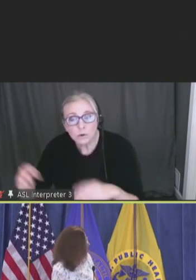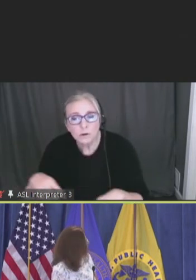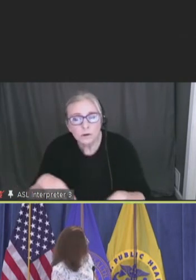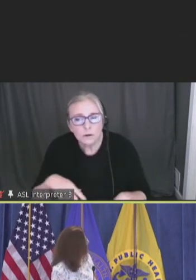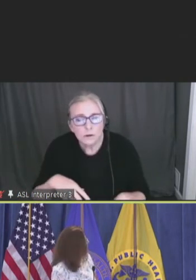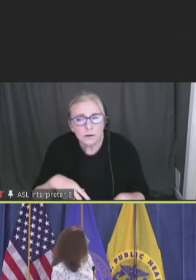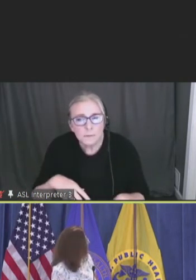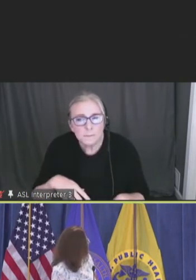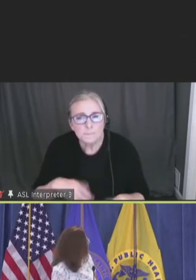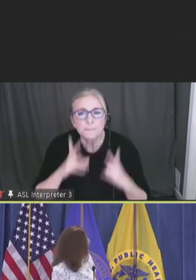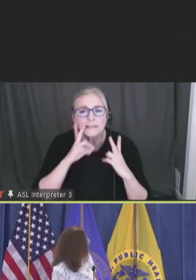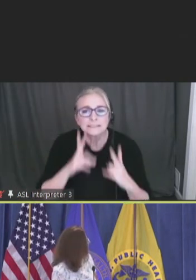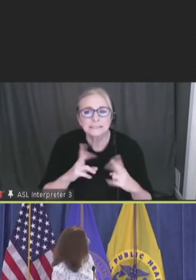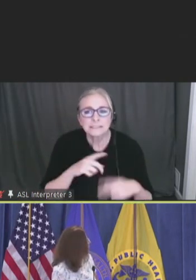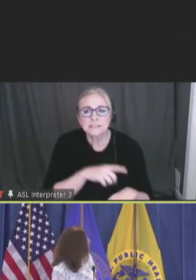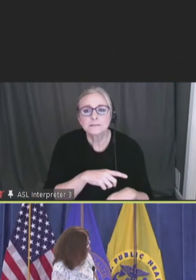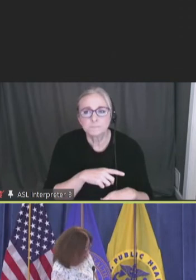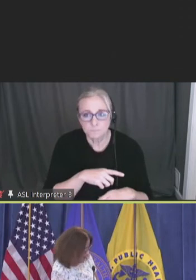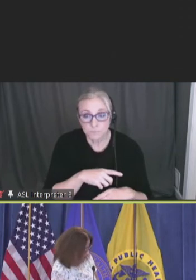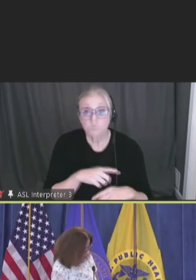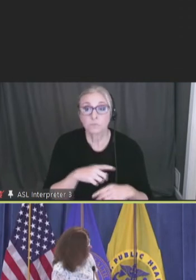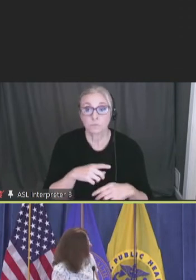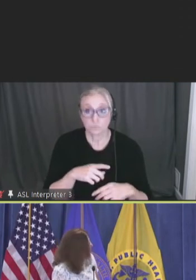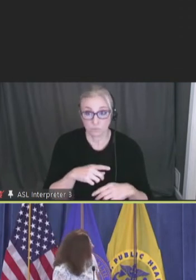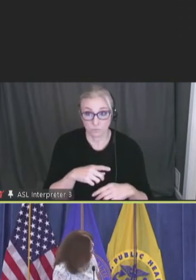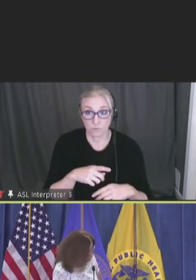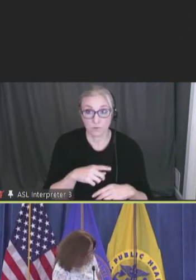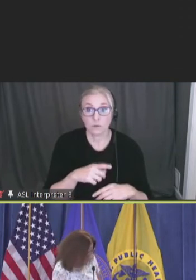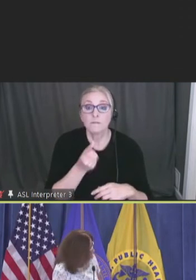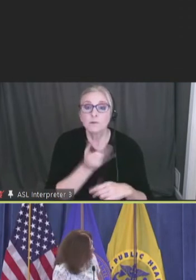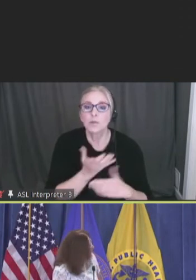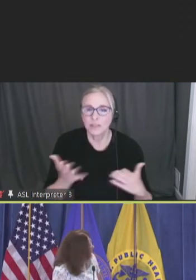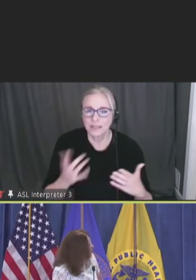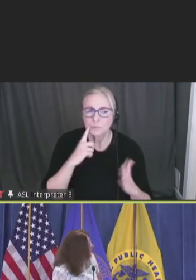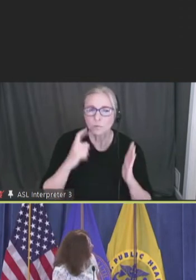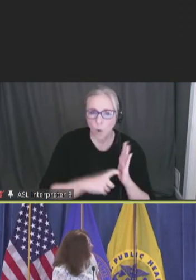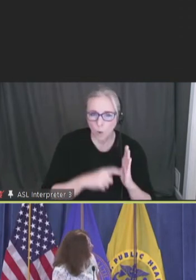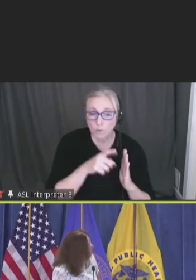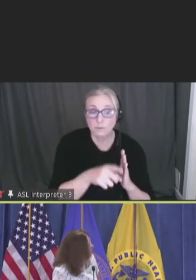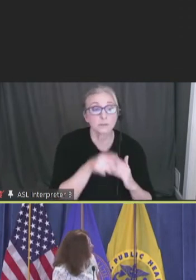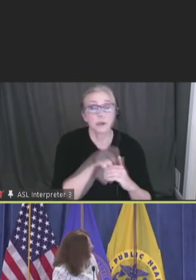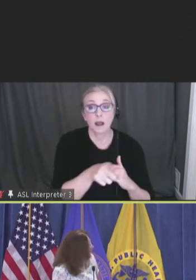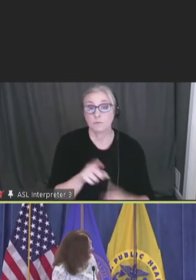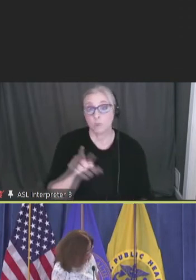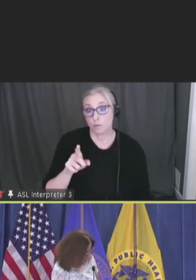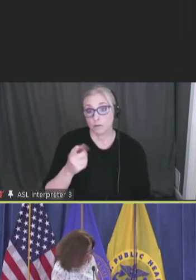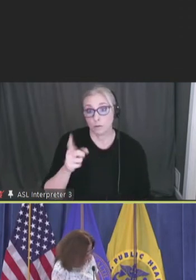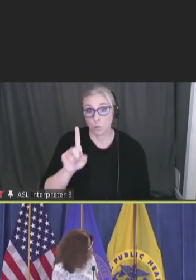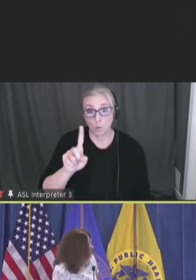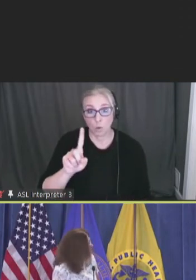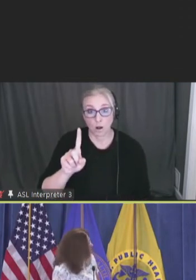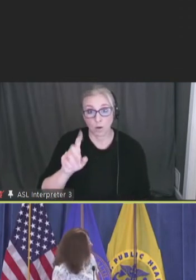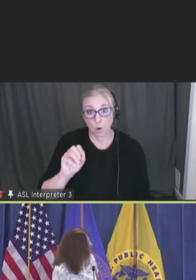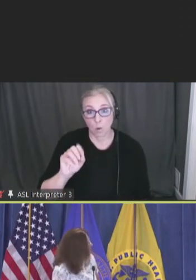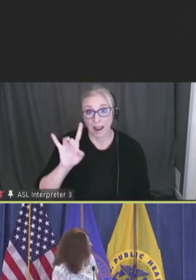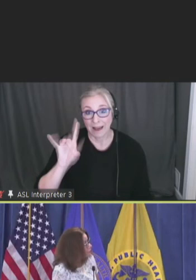And what you can see here was that among what -- a couple things to point out. That here we have only 108,500 doses.